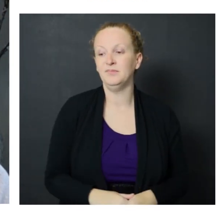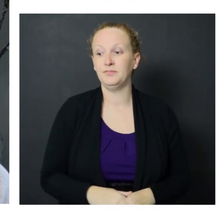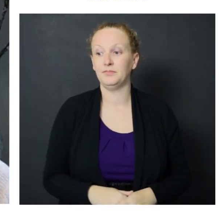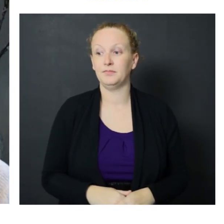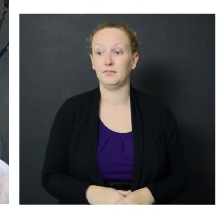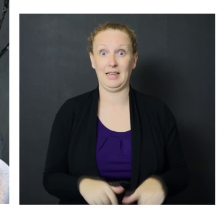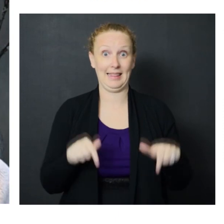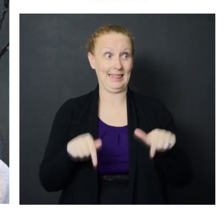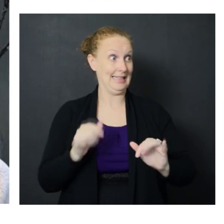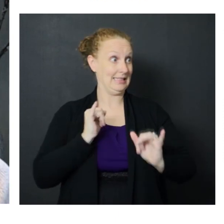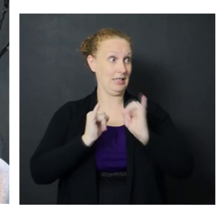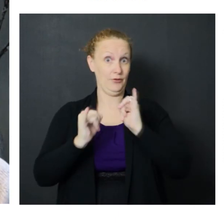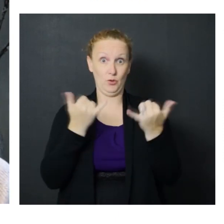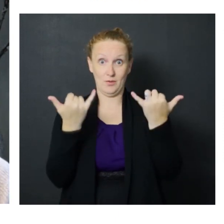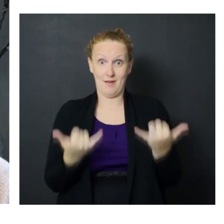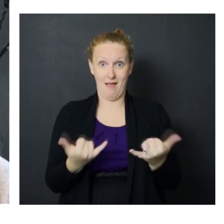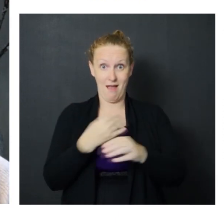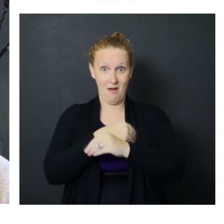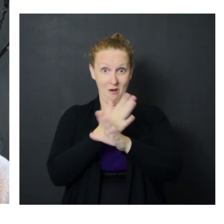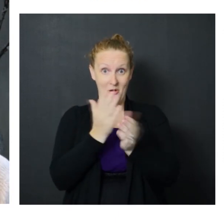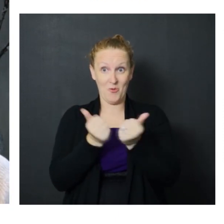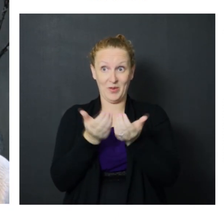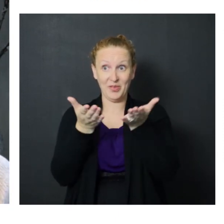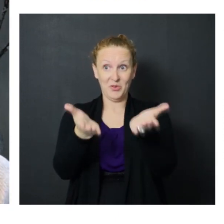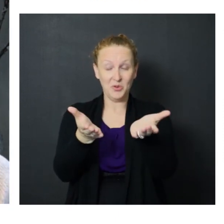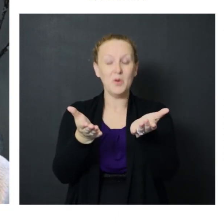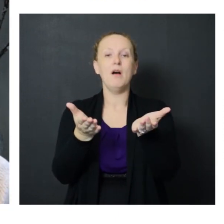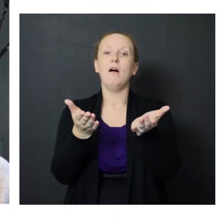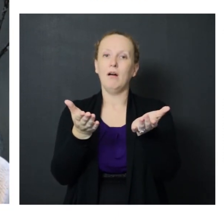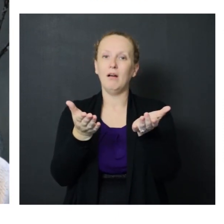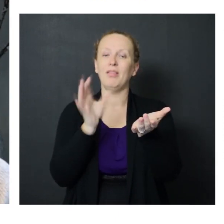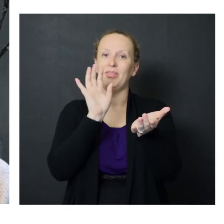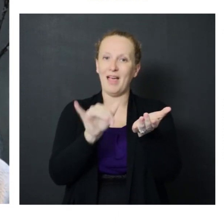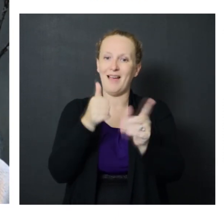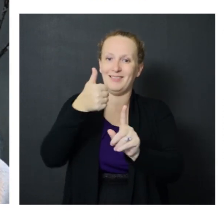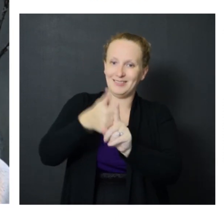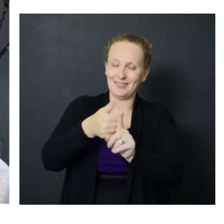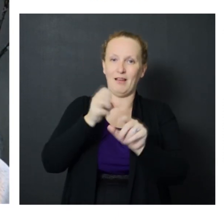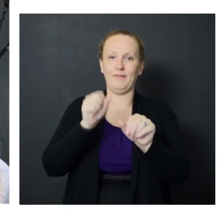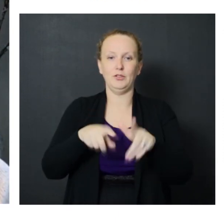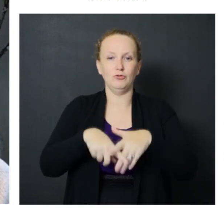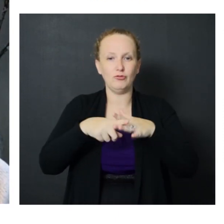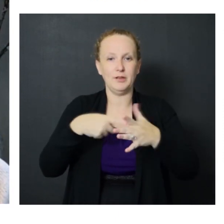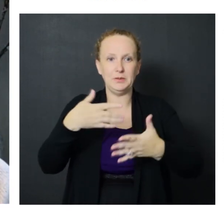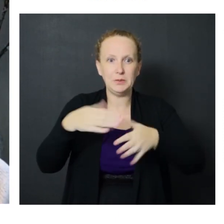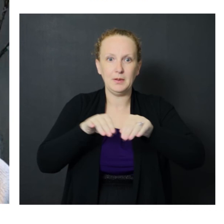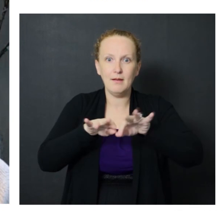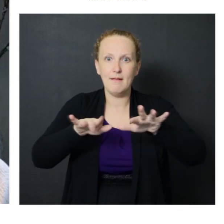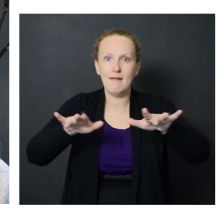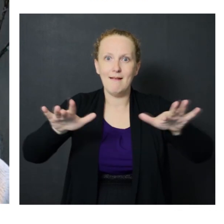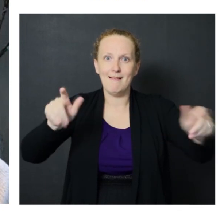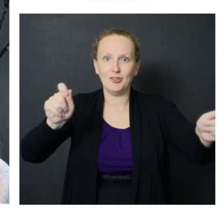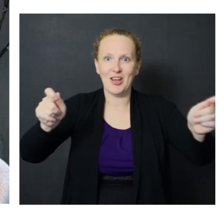having this interview is also contributing to the change that language companies